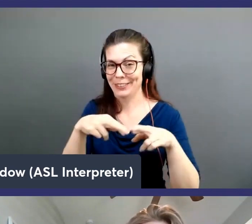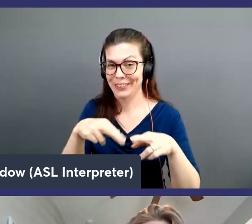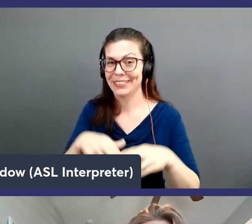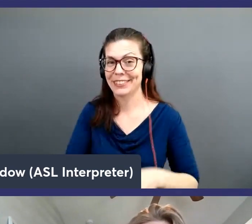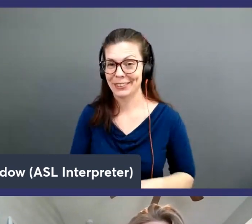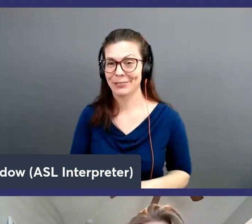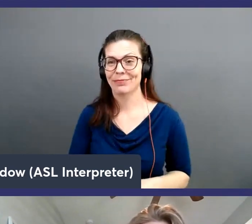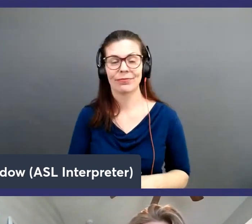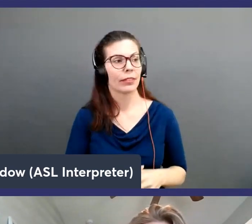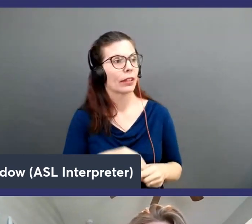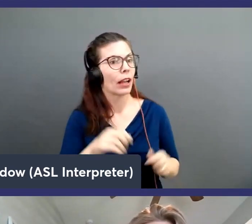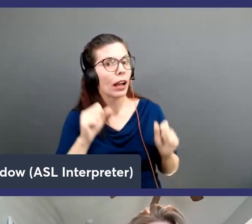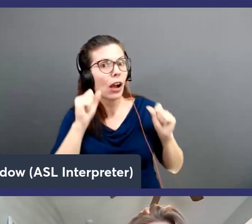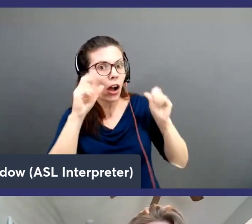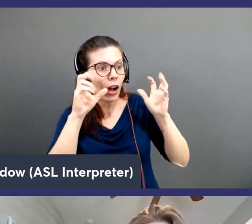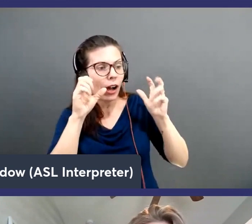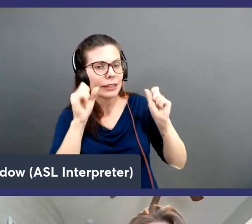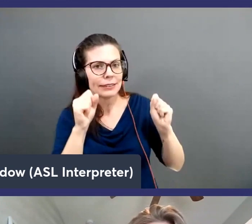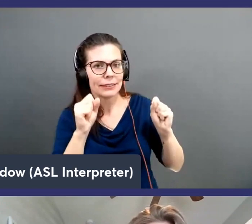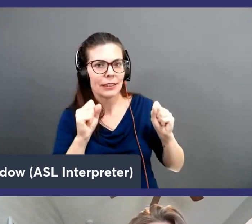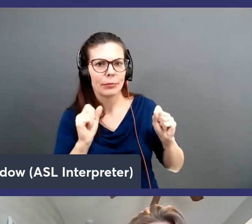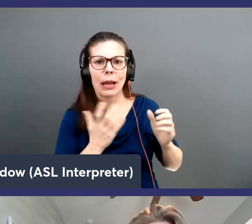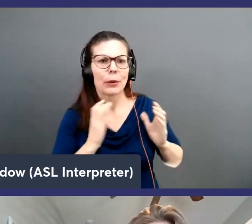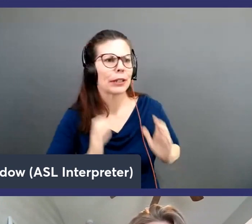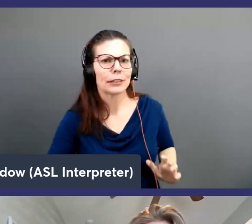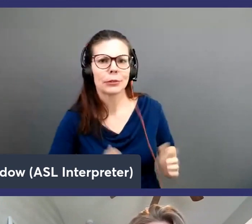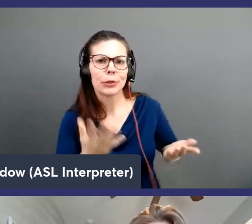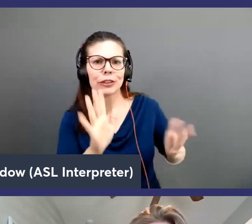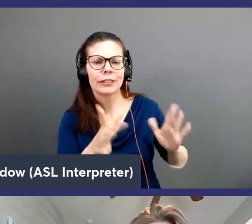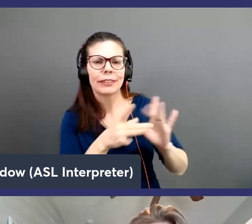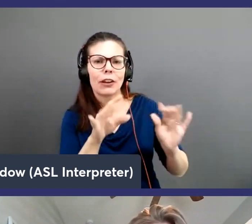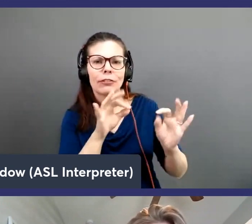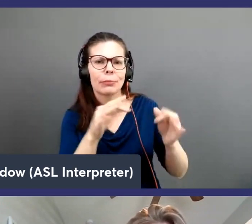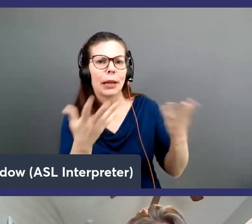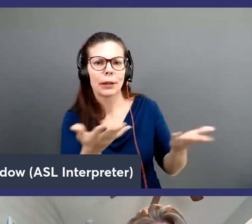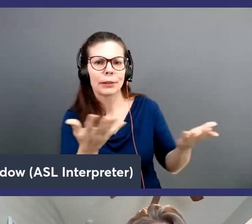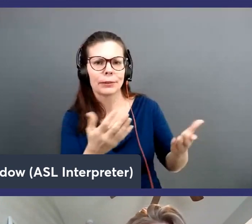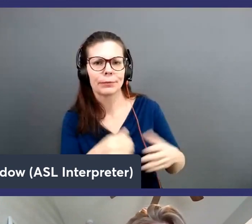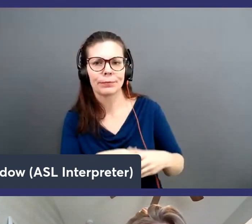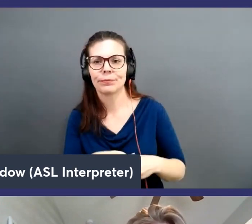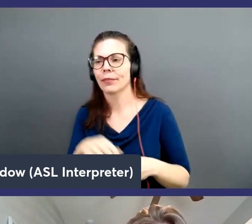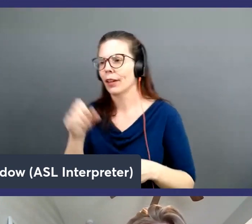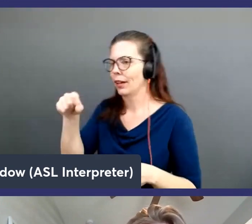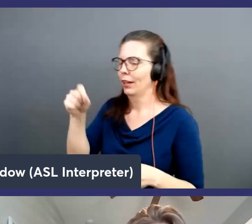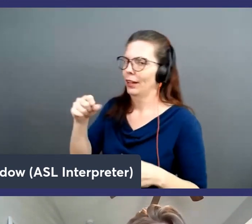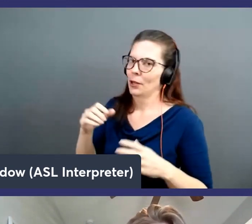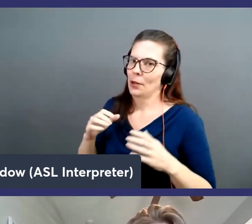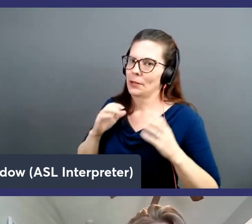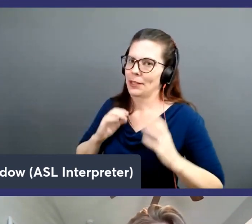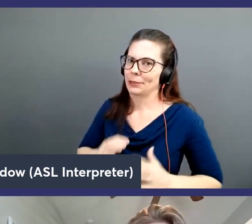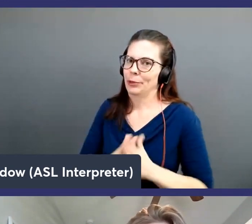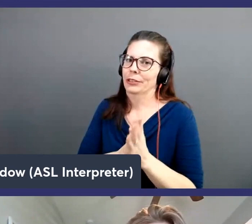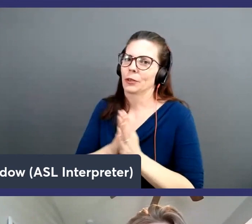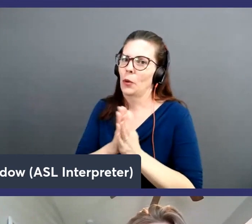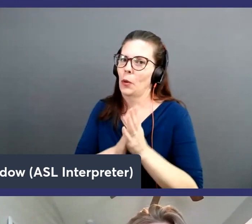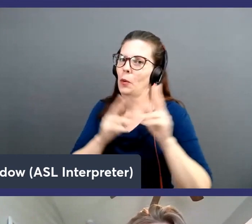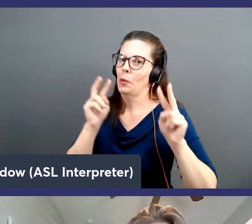That's awesome. What are customers saying about it? How has it been received? Yeah, customers were eagerly looking forward to this launch.